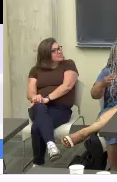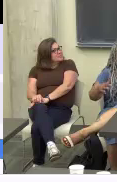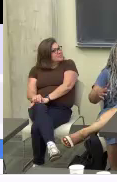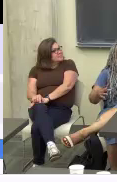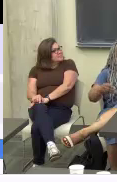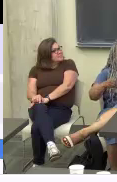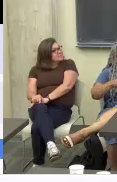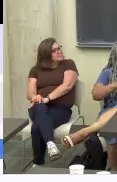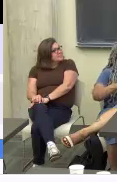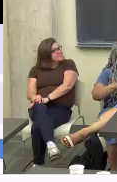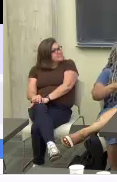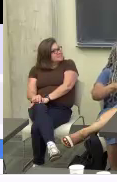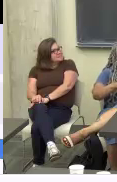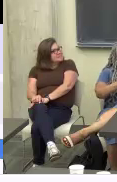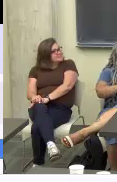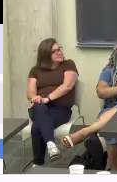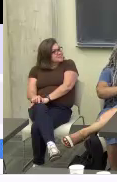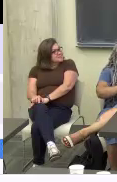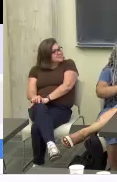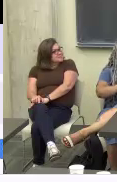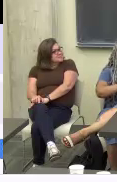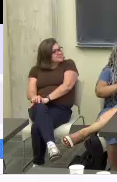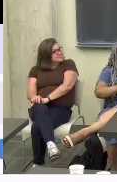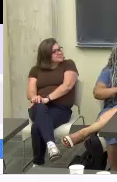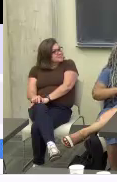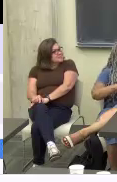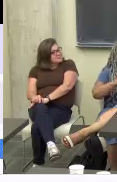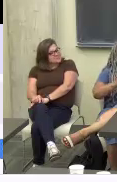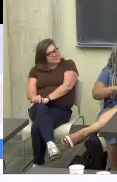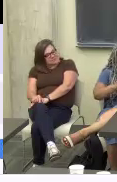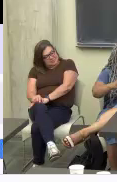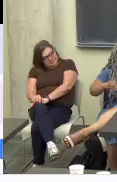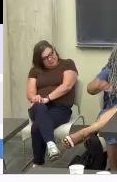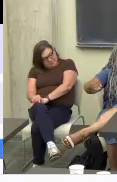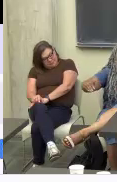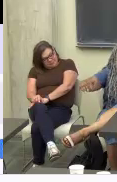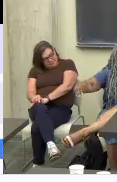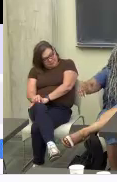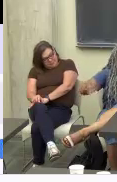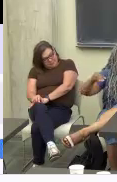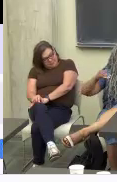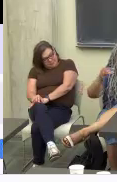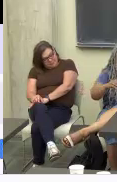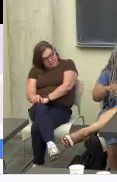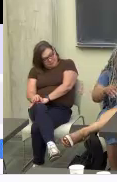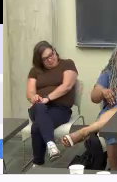are becoming possible to make it easier or you know the path is more possible for individual